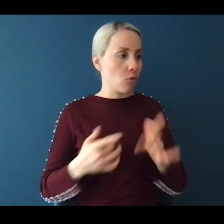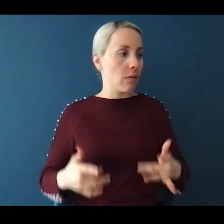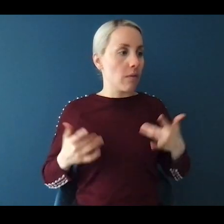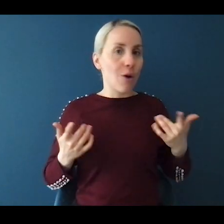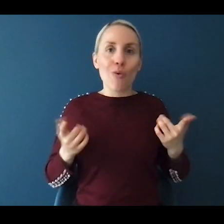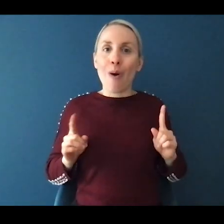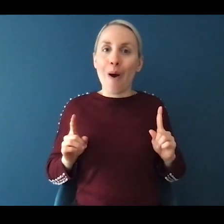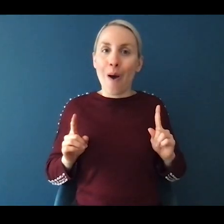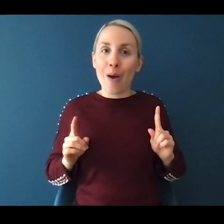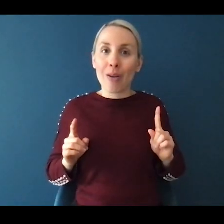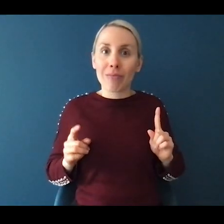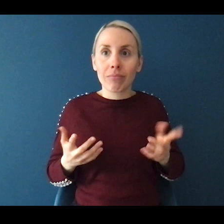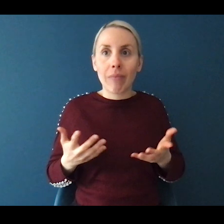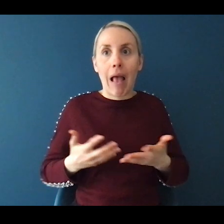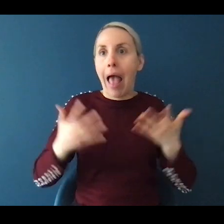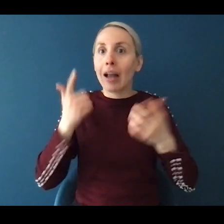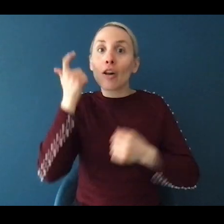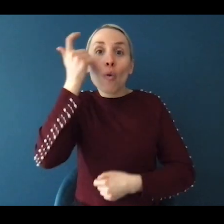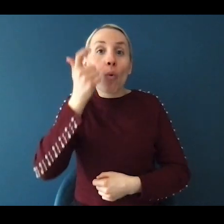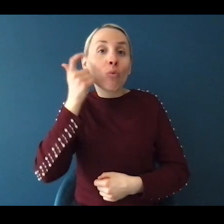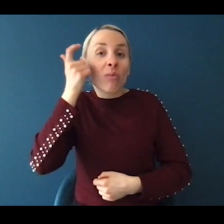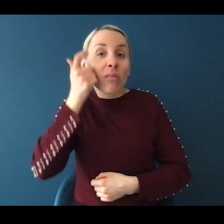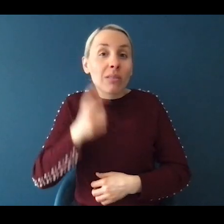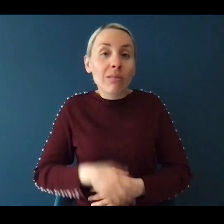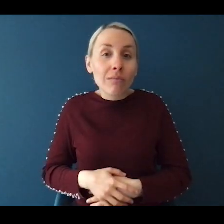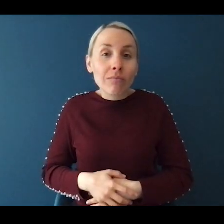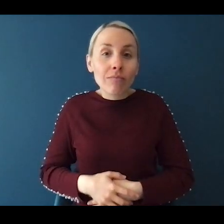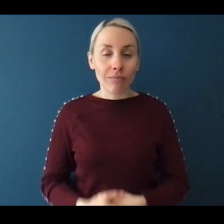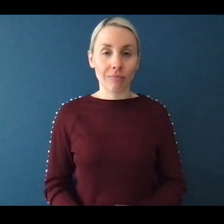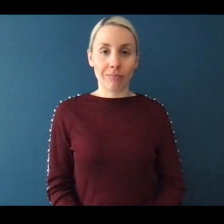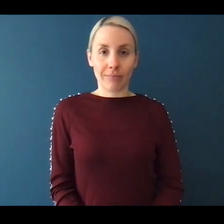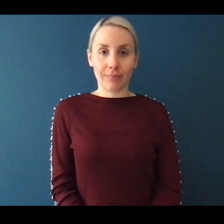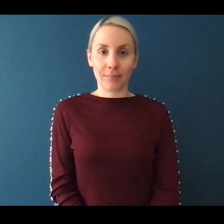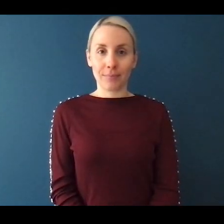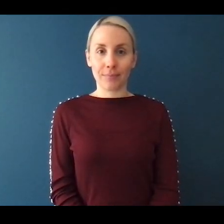you were at when you applied and what felt important um but yeah I think if there's any